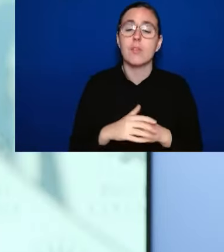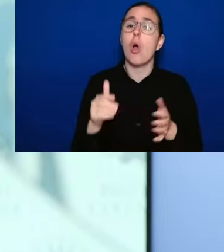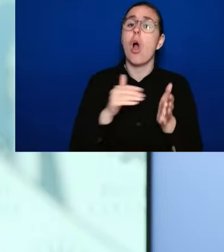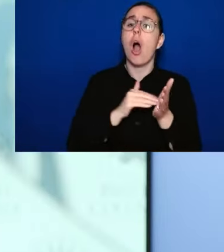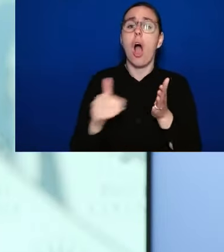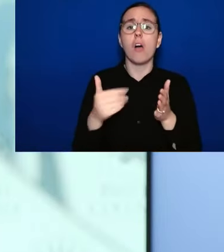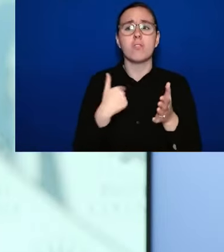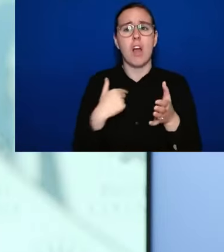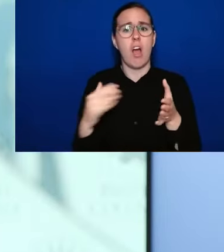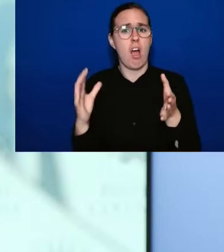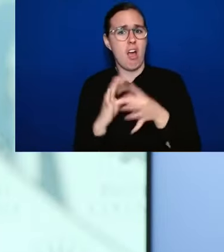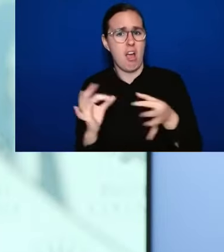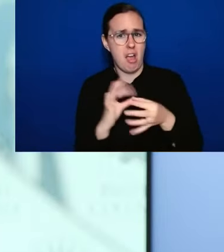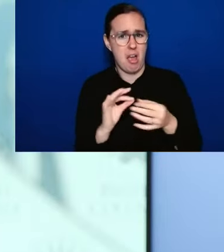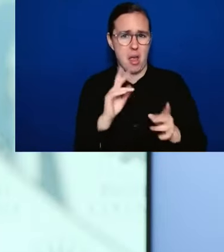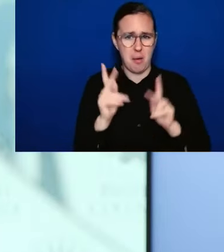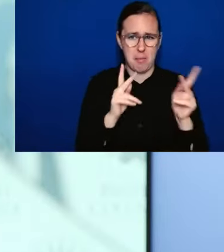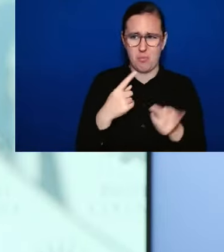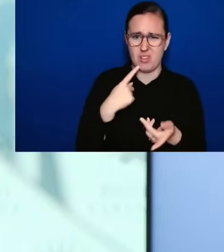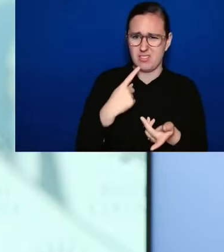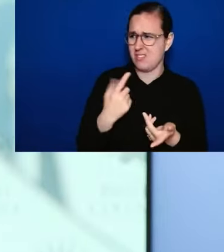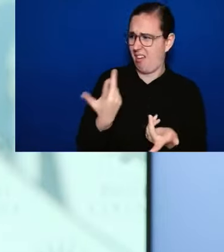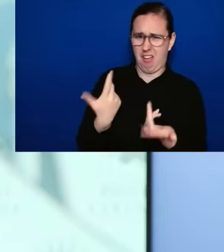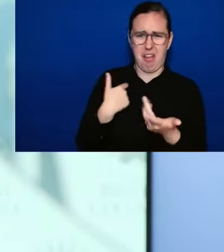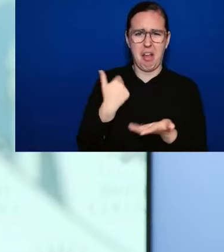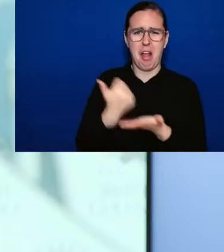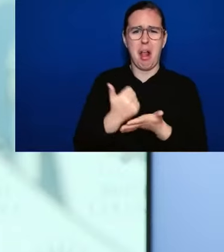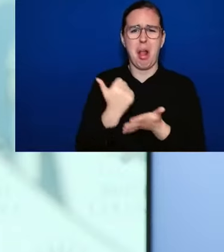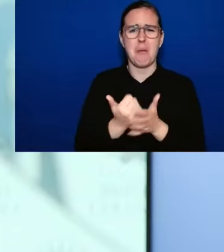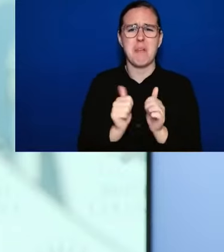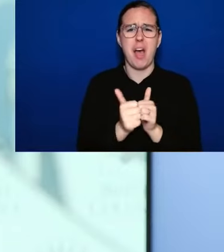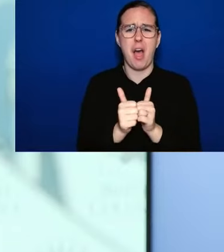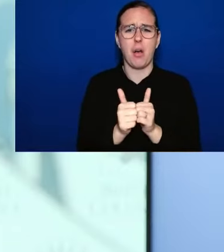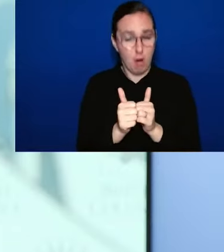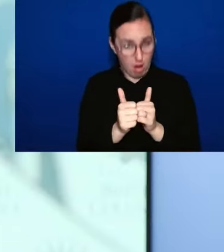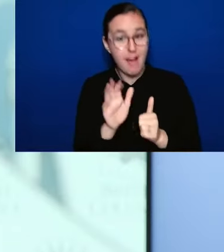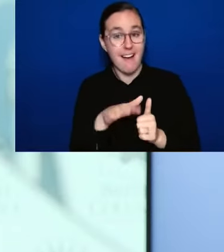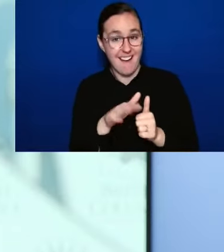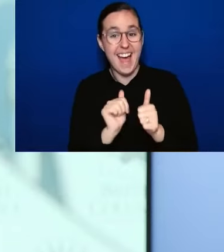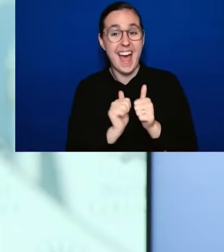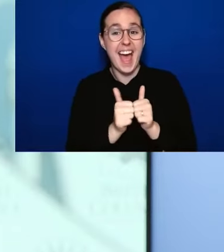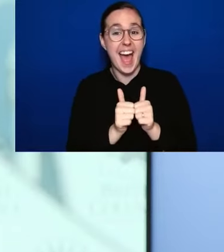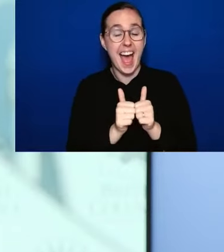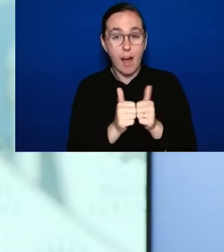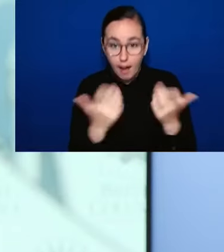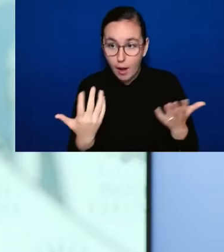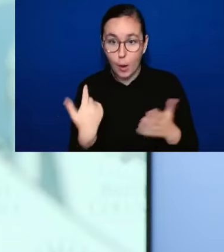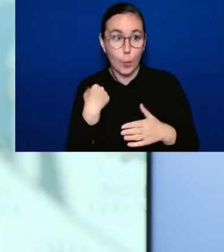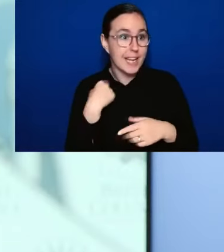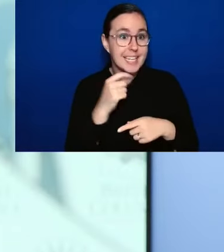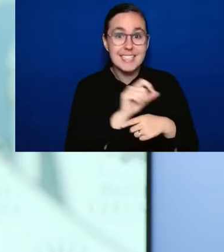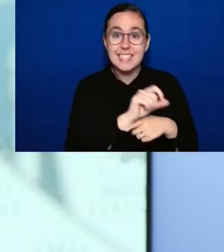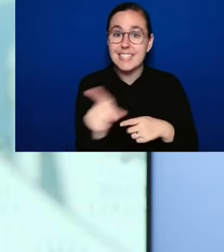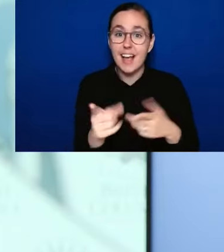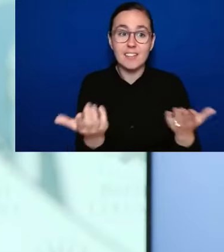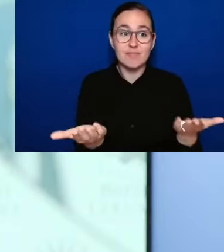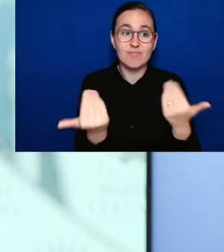can do very simply now is when